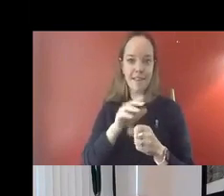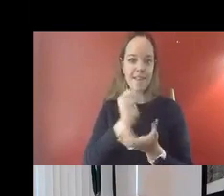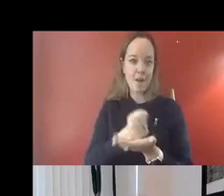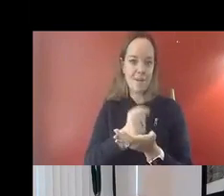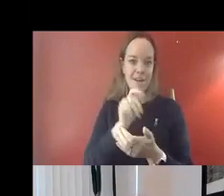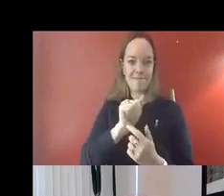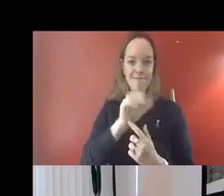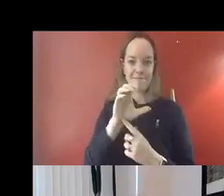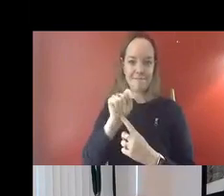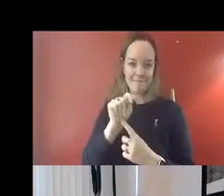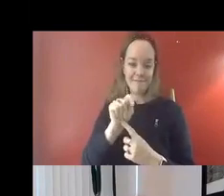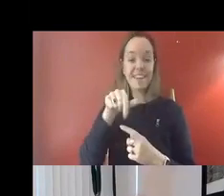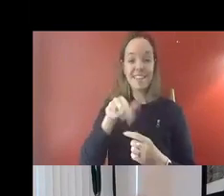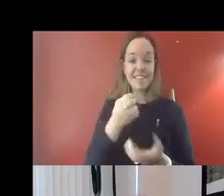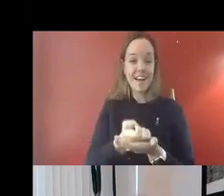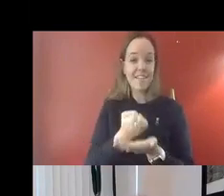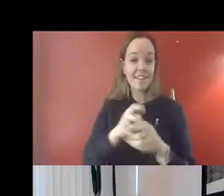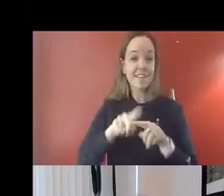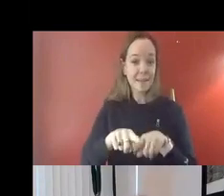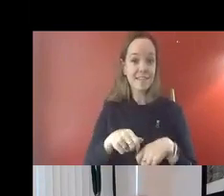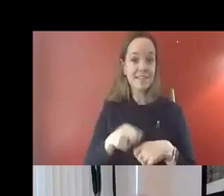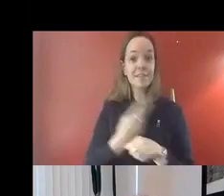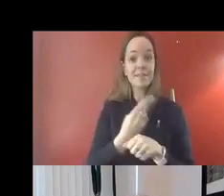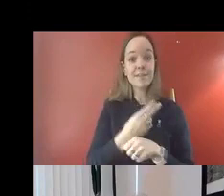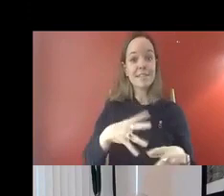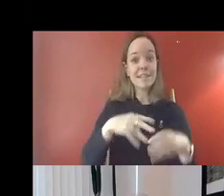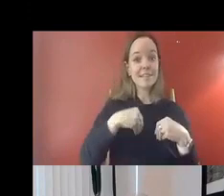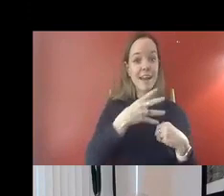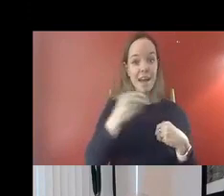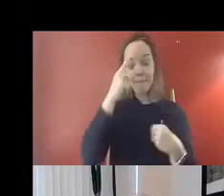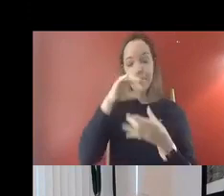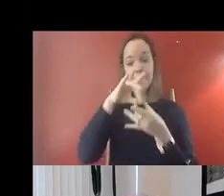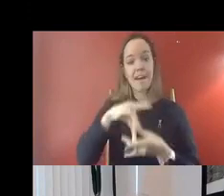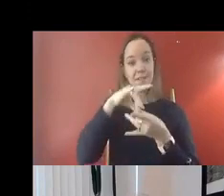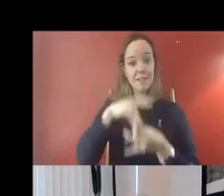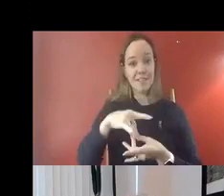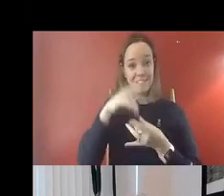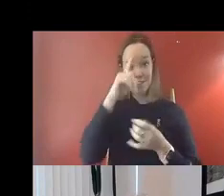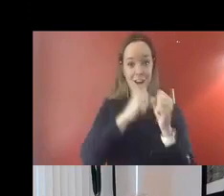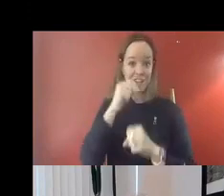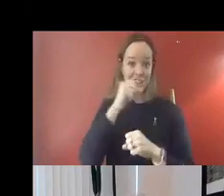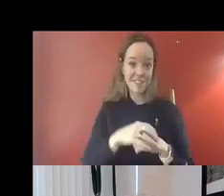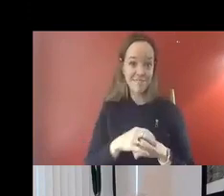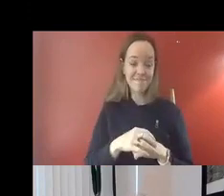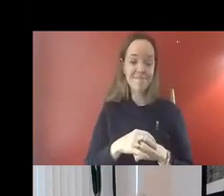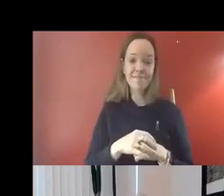intervention it uses acceptance and Therapy. So ACT, this is an evidence-based mindfulness strategies and it's a lovely intervention it uses acceptance and antidote to all the anxiety that we're mindfulness strategies and it's a lovely